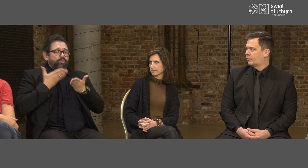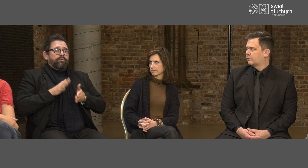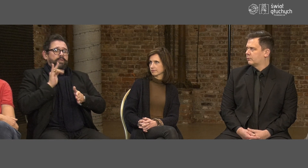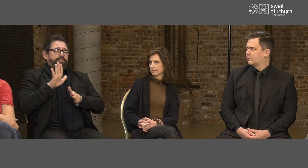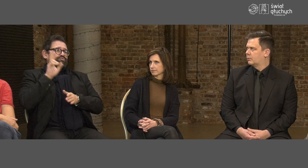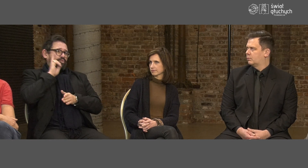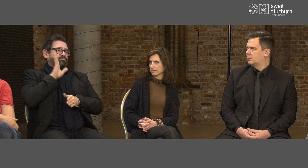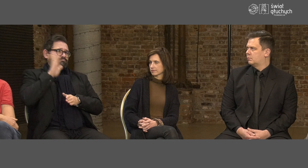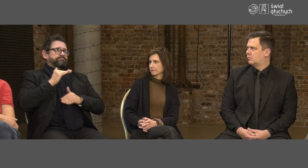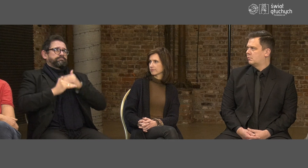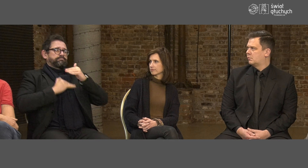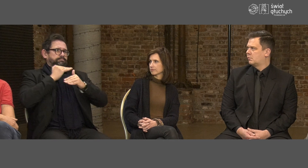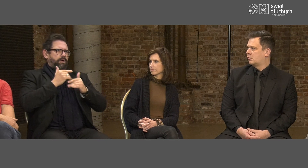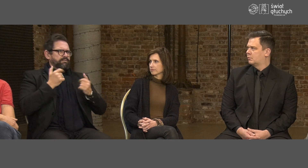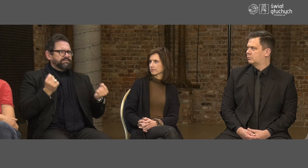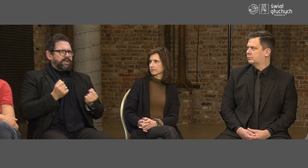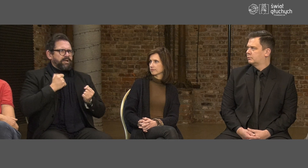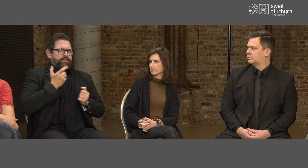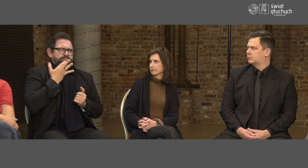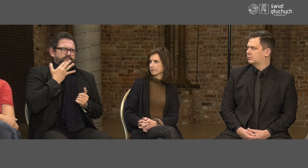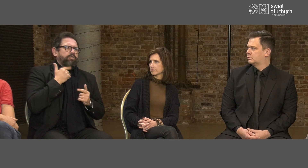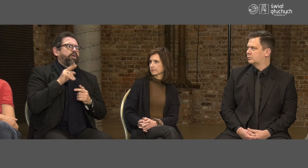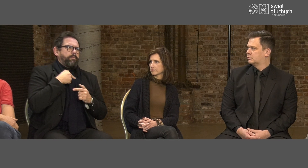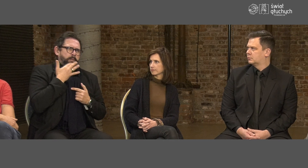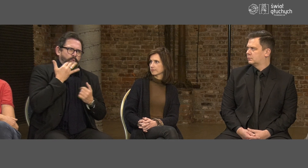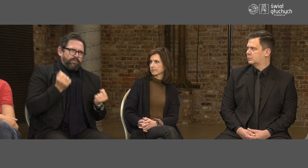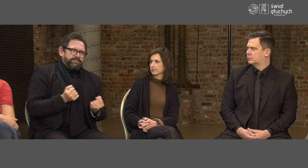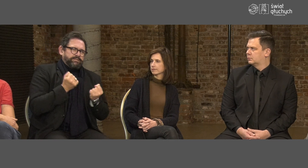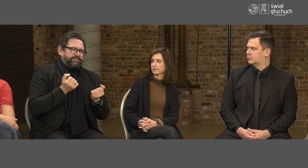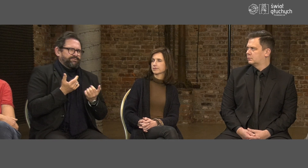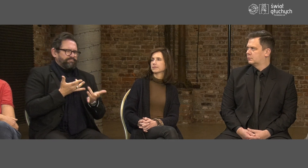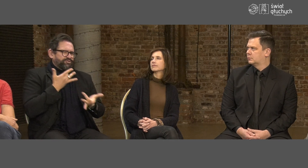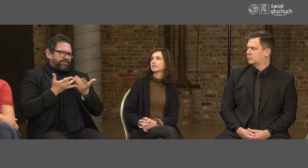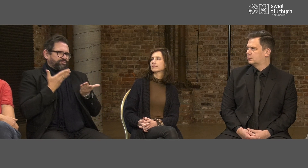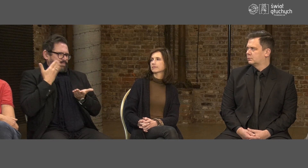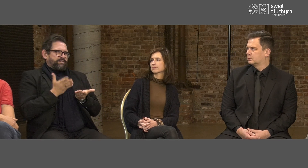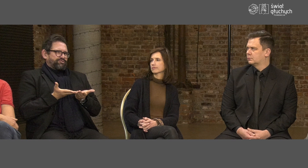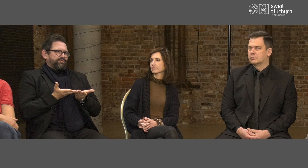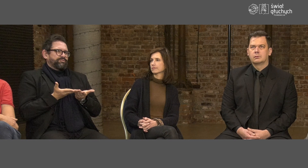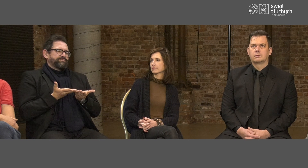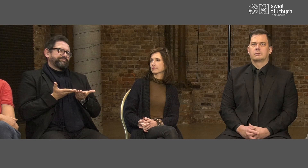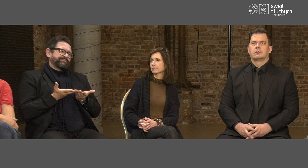A deaf person is born, they try to speak, they go to a speech therapist. It’s very exhausting for that person.